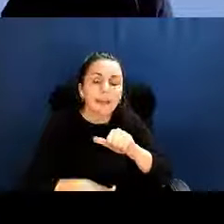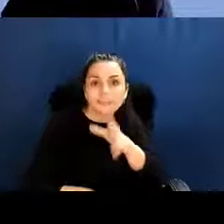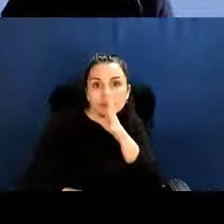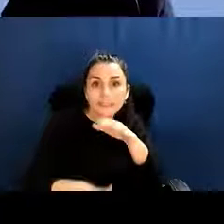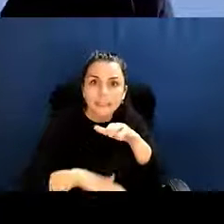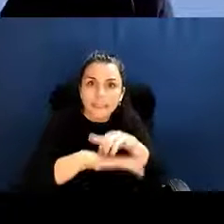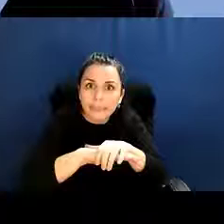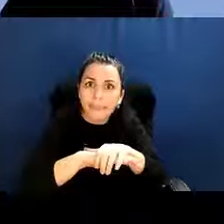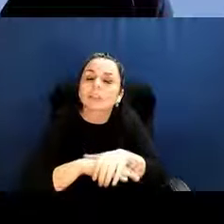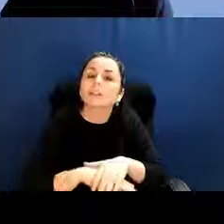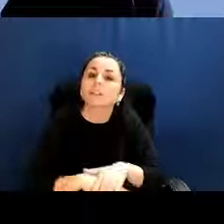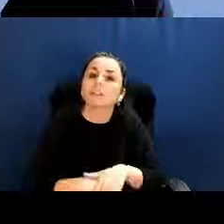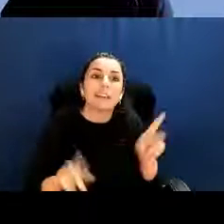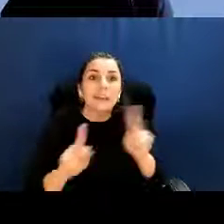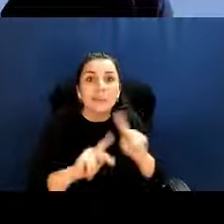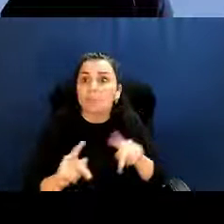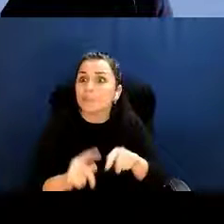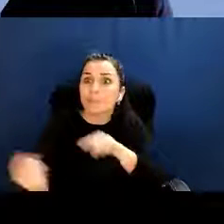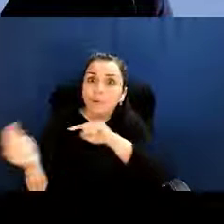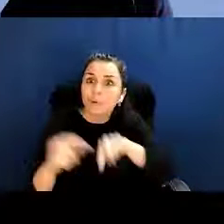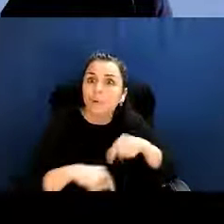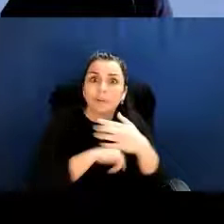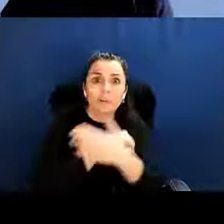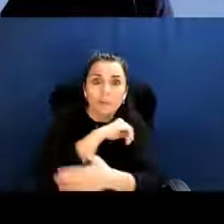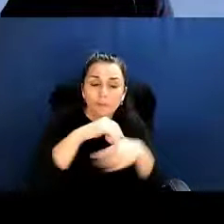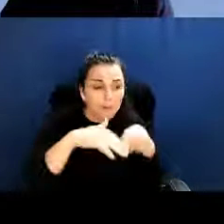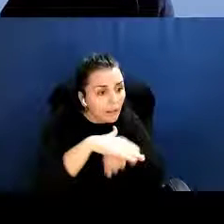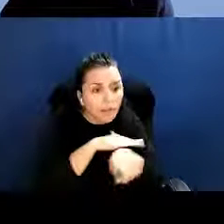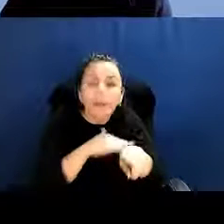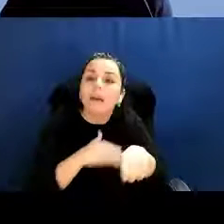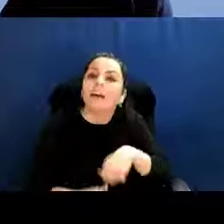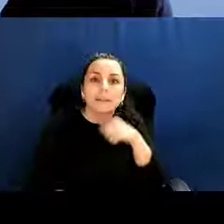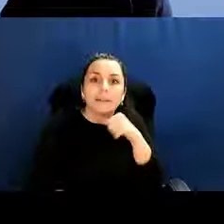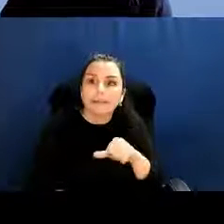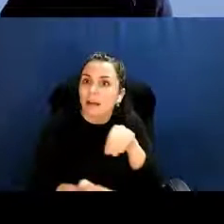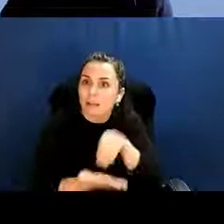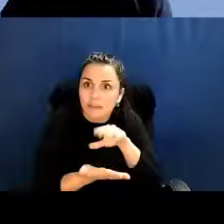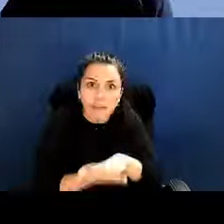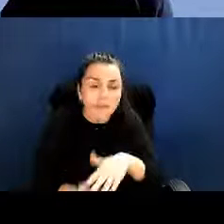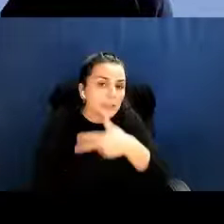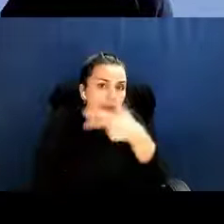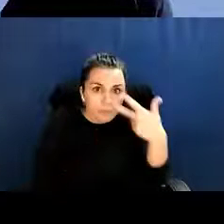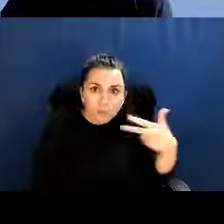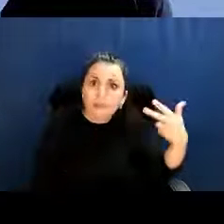or others who may be experiencing vulnerabilities stemming from their economic or educational status.